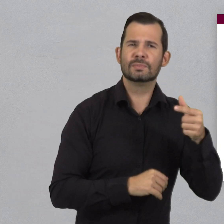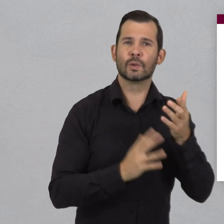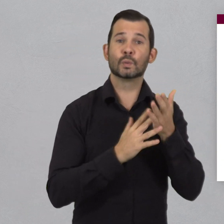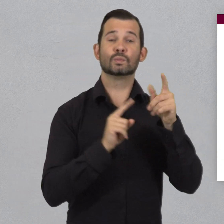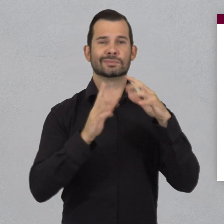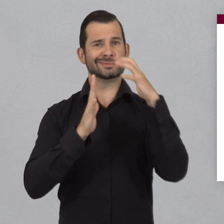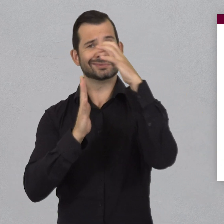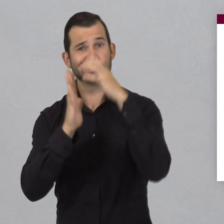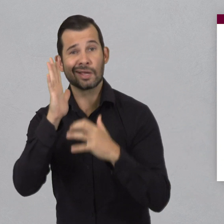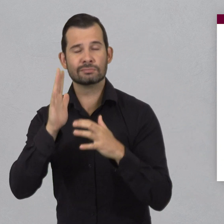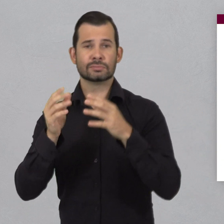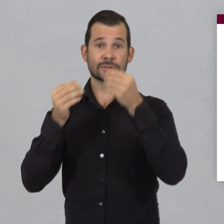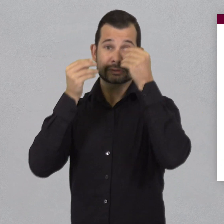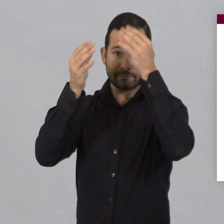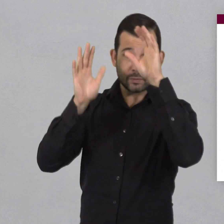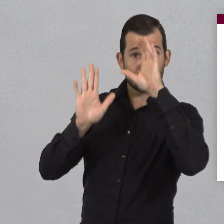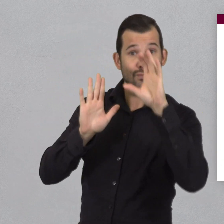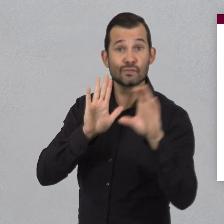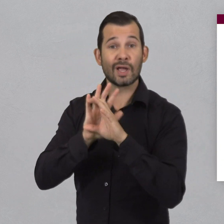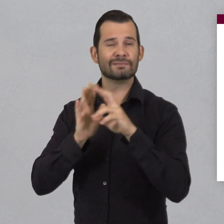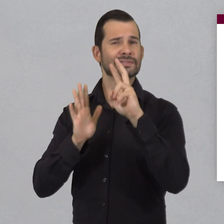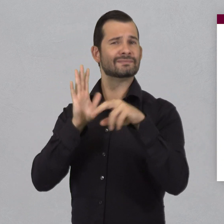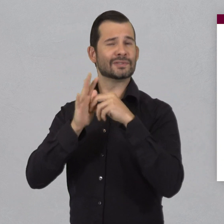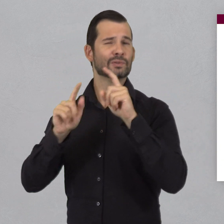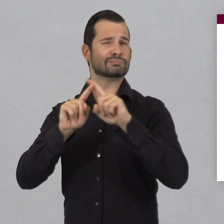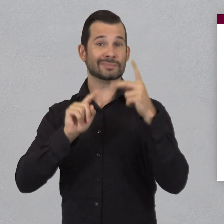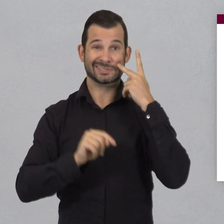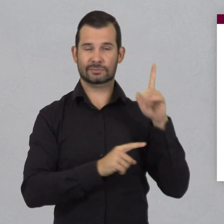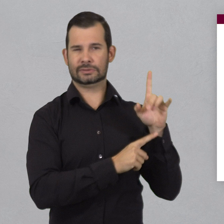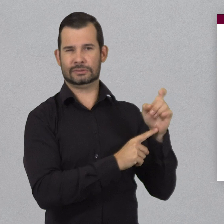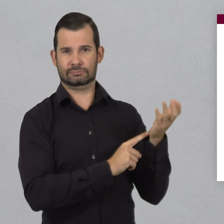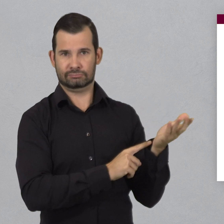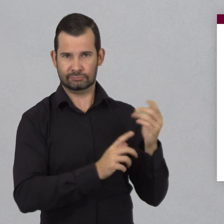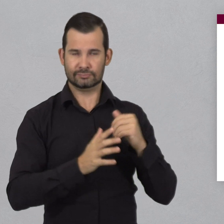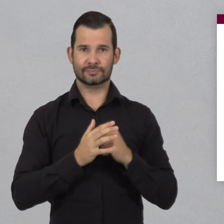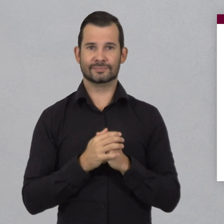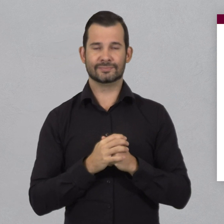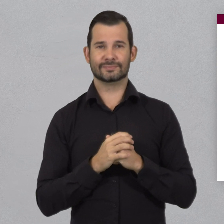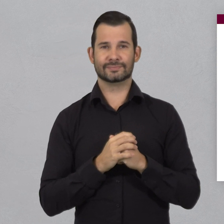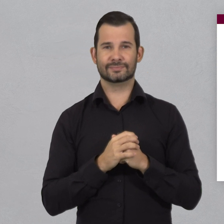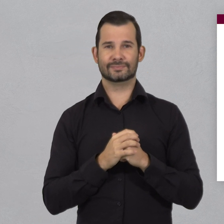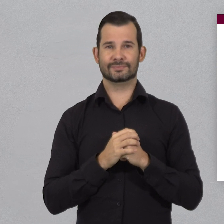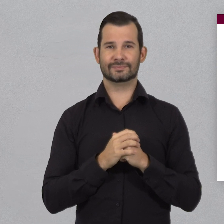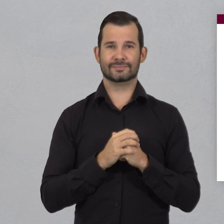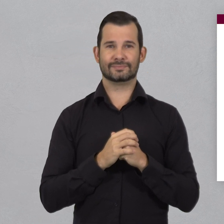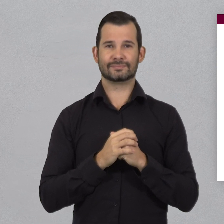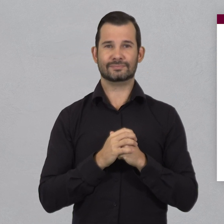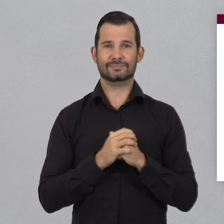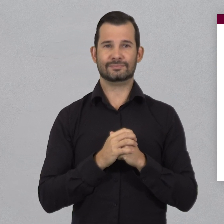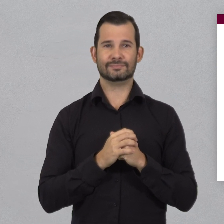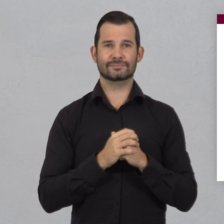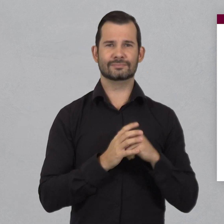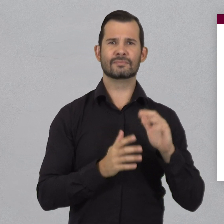Canada’s system of government, through text, infographics and videos. (External resource)